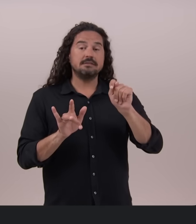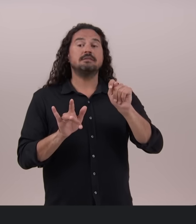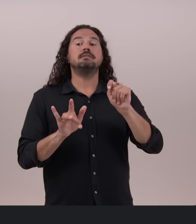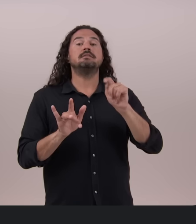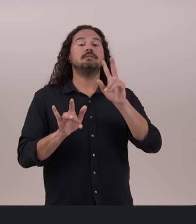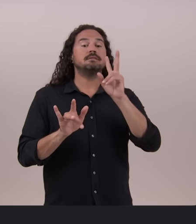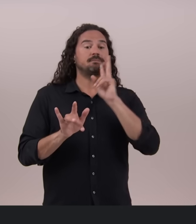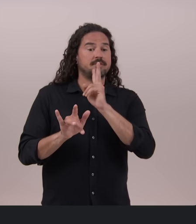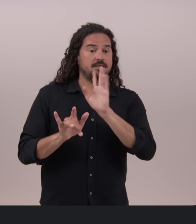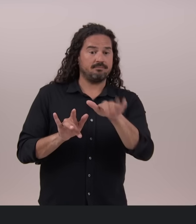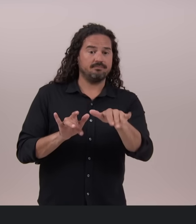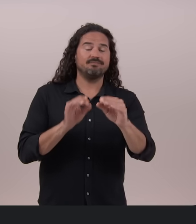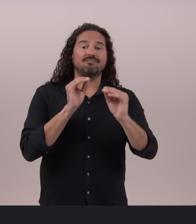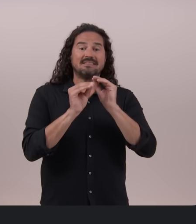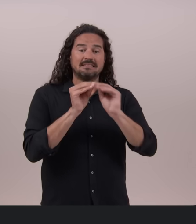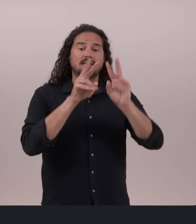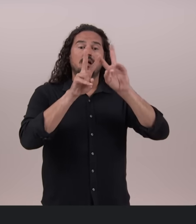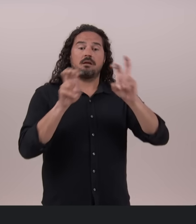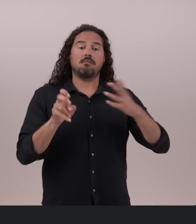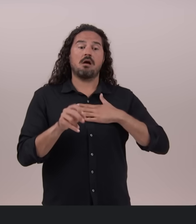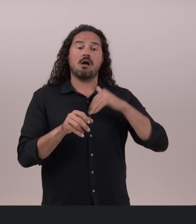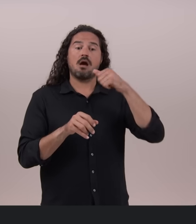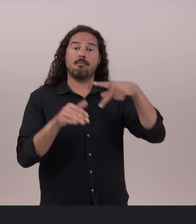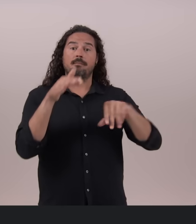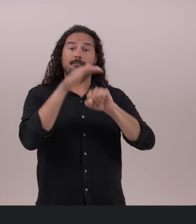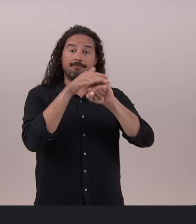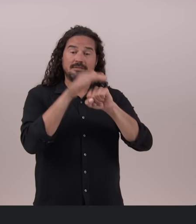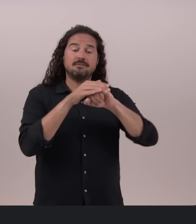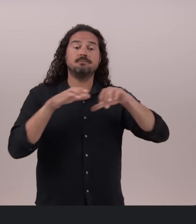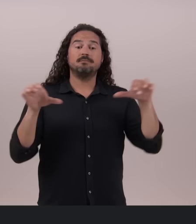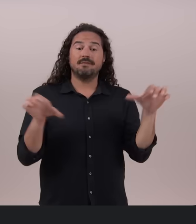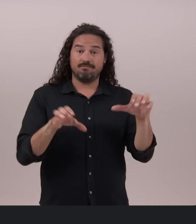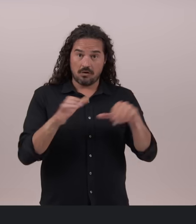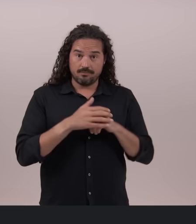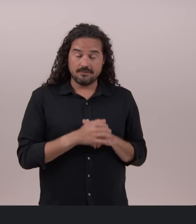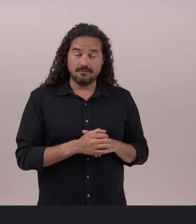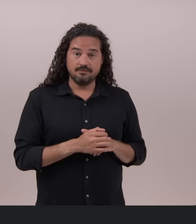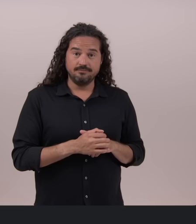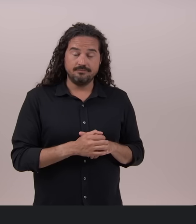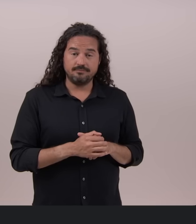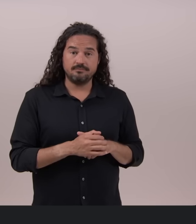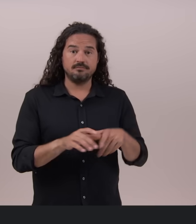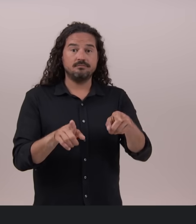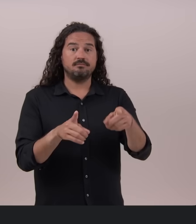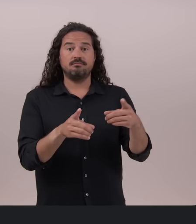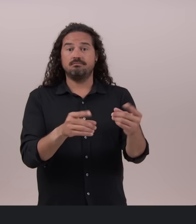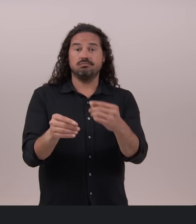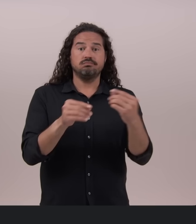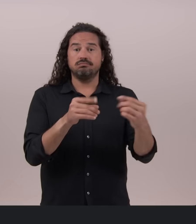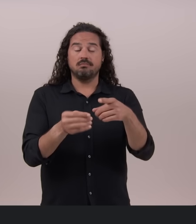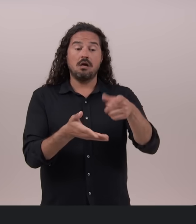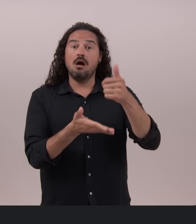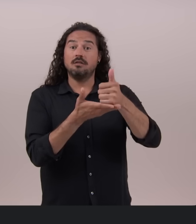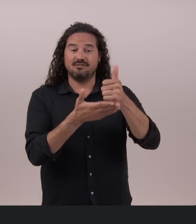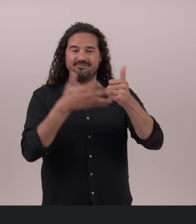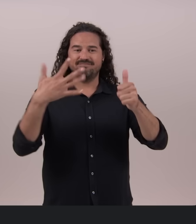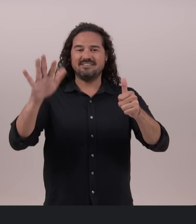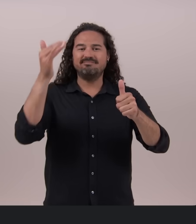and analyze my app's optimization and performance. The agent knows that one of the main ways it can improve